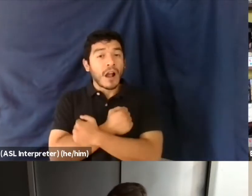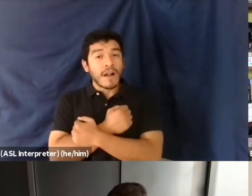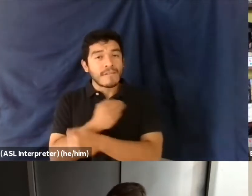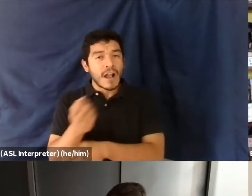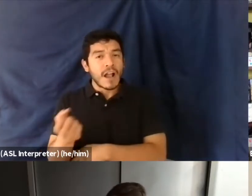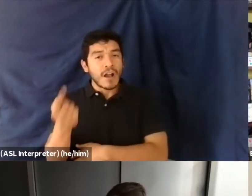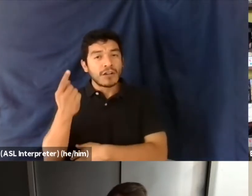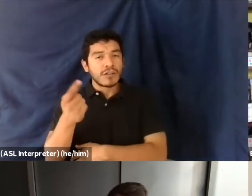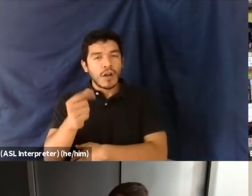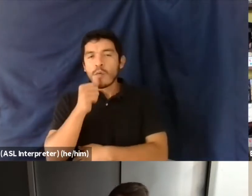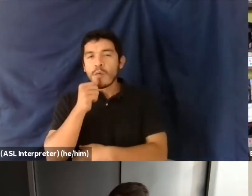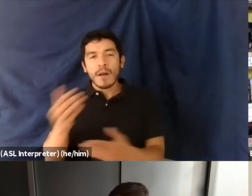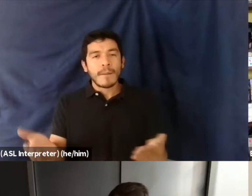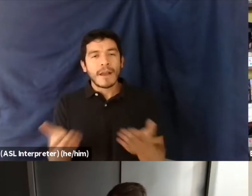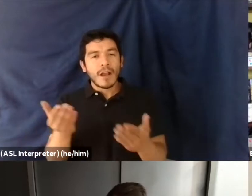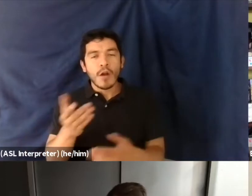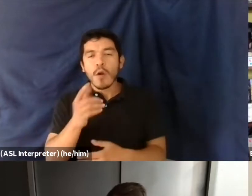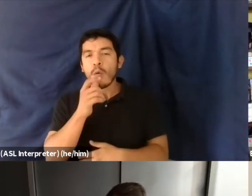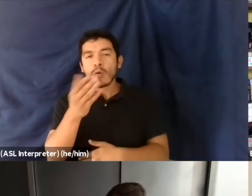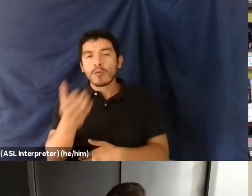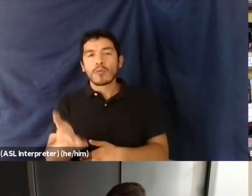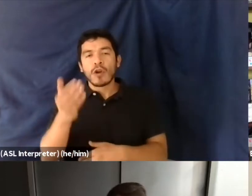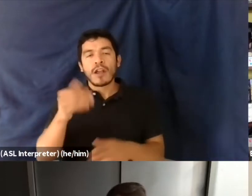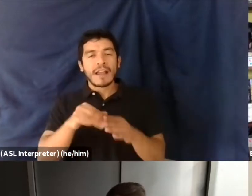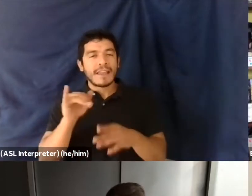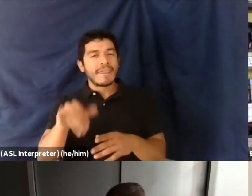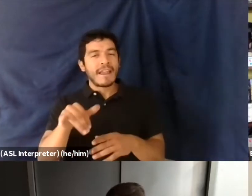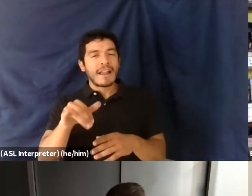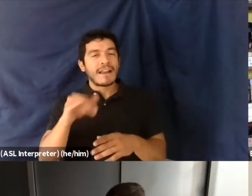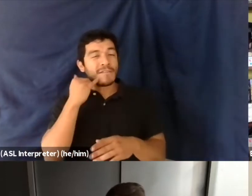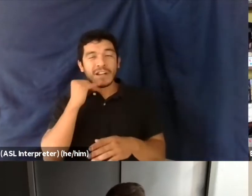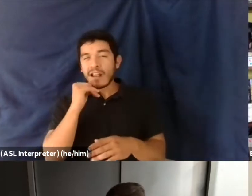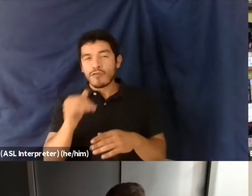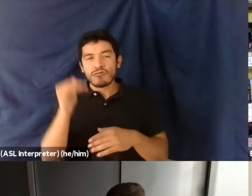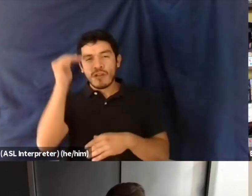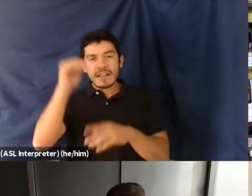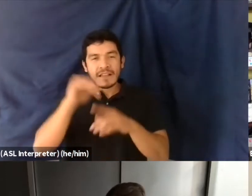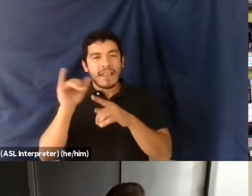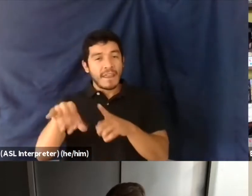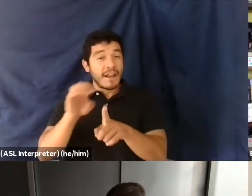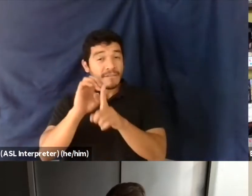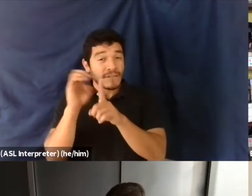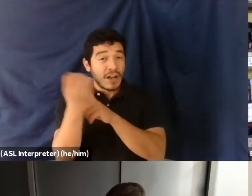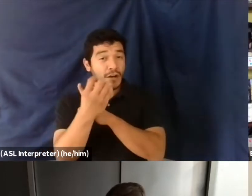who you are if you weren't raised in that environment. And I think, you know, what Bo does incredibly well